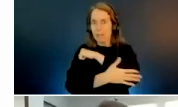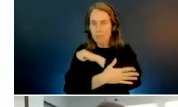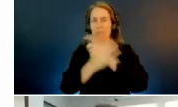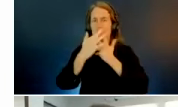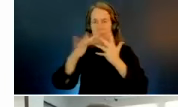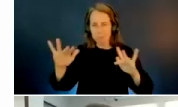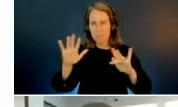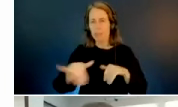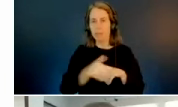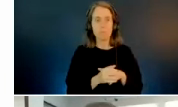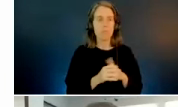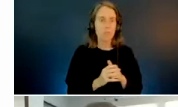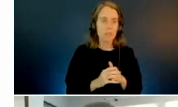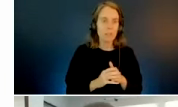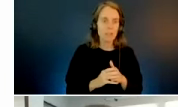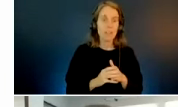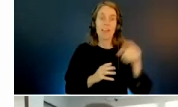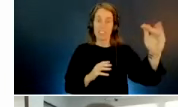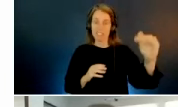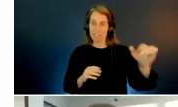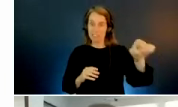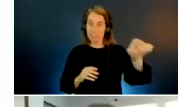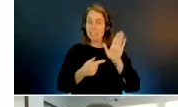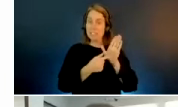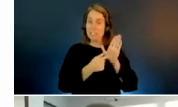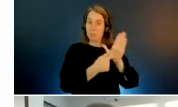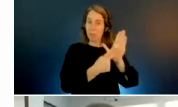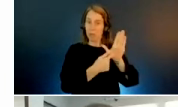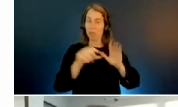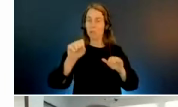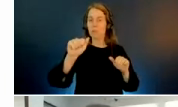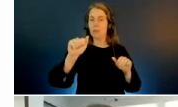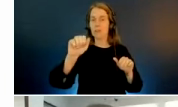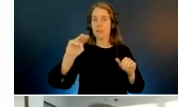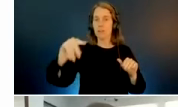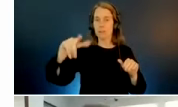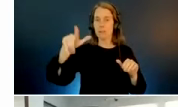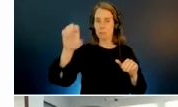is nice if you're trying to kind of get your mind around uh how voting is gonna go and who